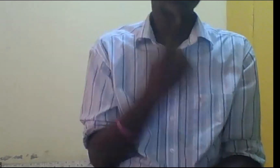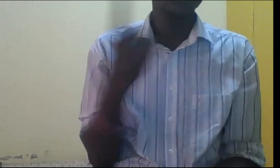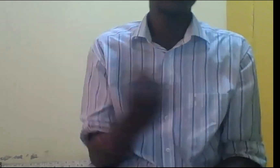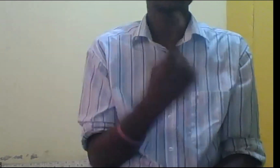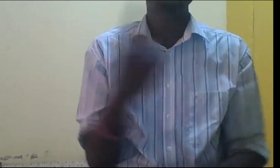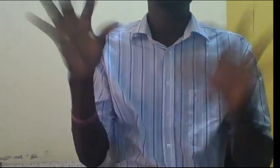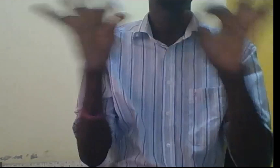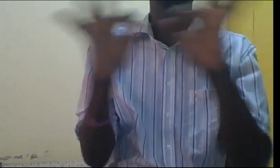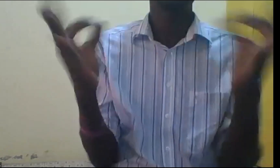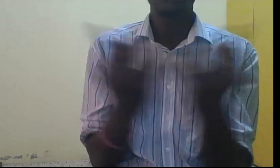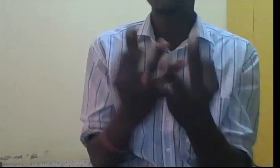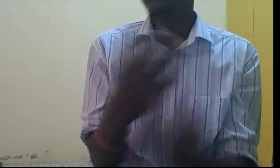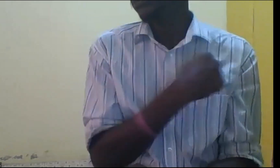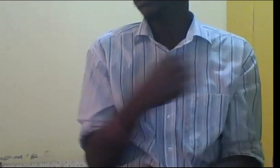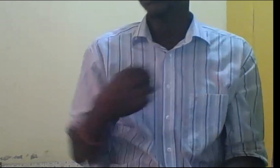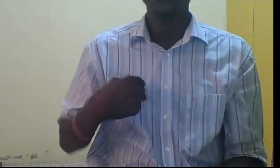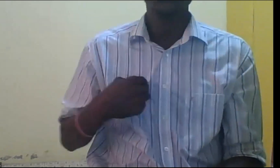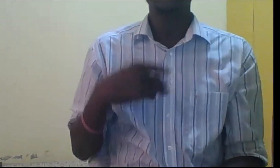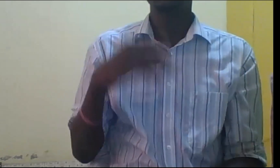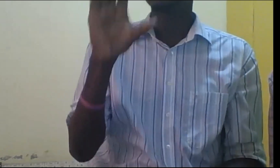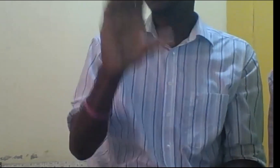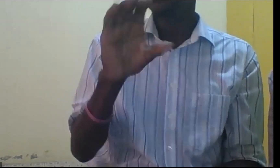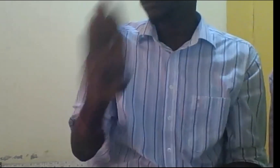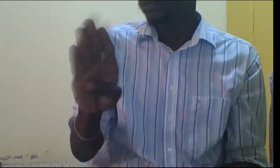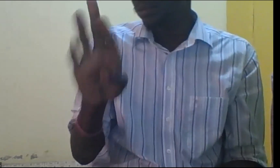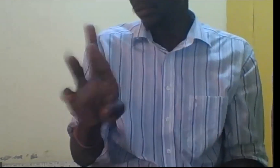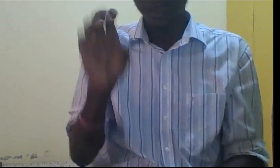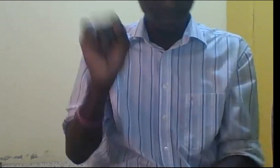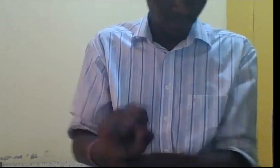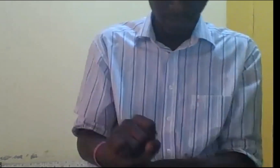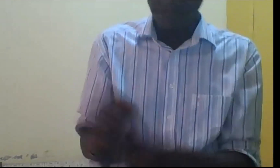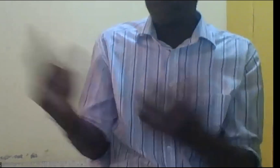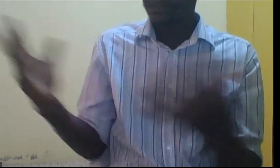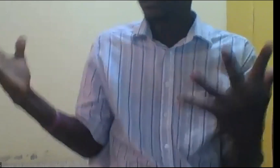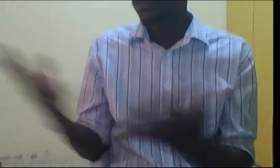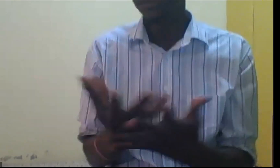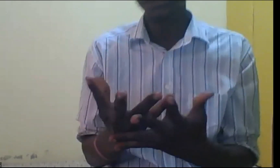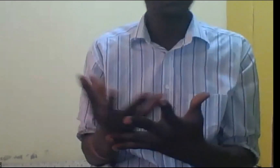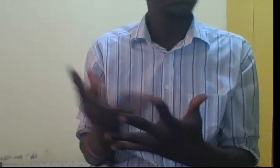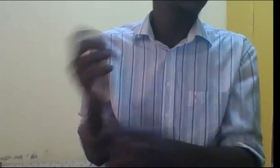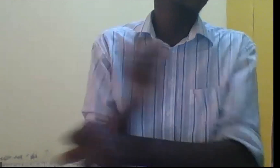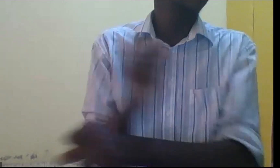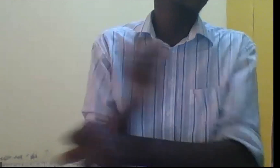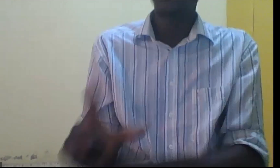So the Cbp component has really worked for us in several years, and we can share with you the report also, if you want it. I mean, we work with the University of of Robot in Netherlands.